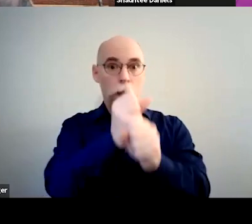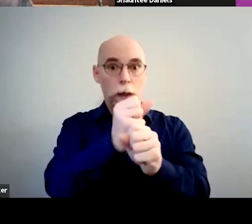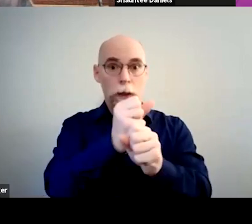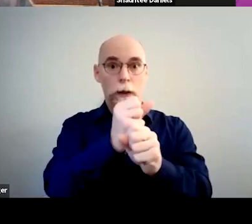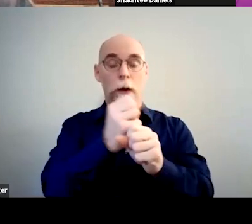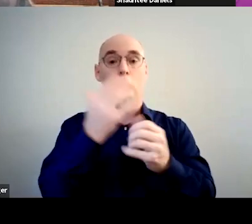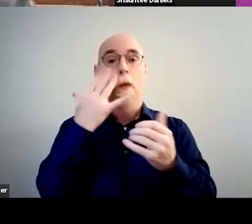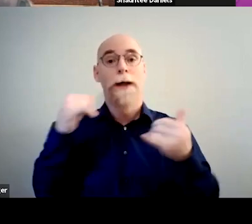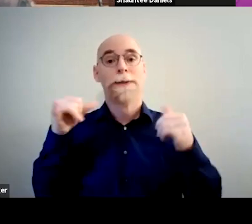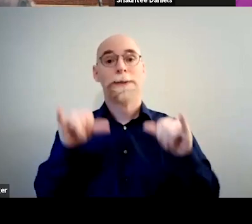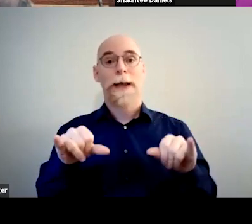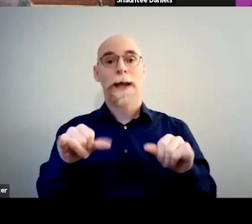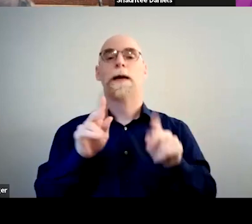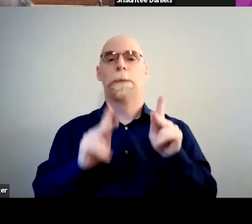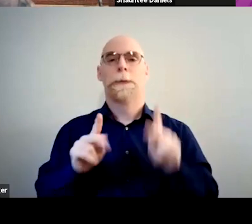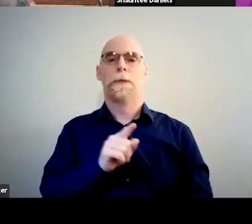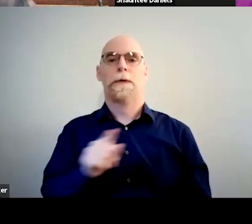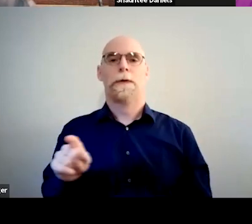makes Baltimore charming. Shauntee (00:04:46):